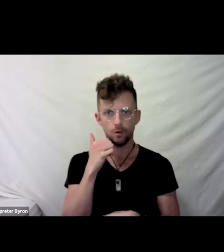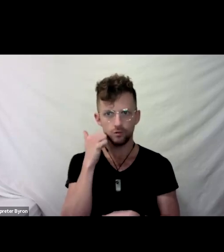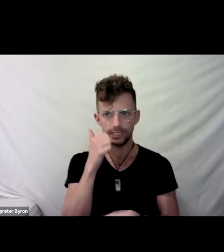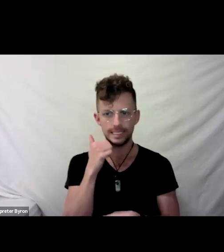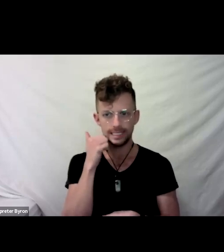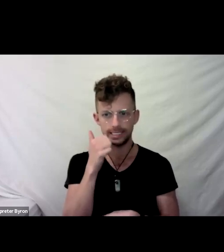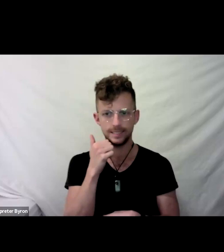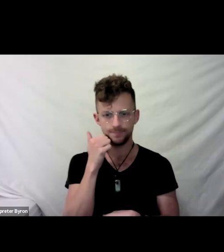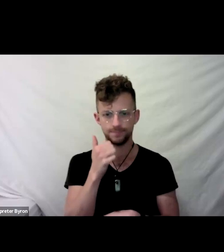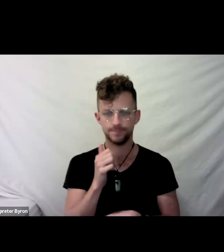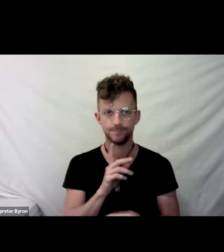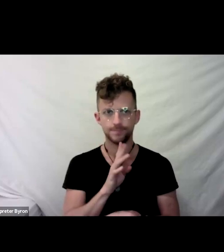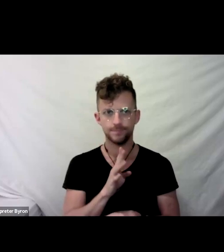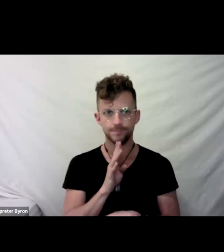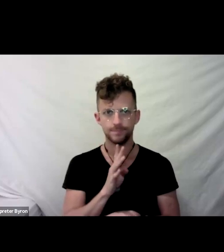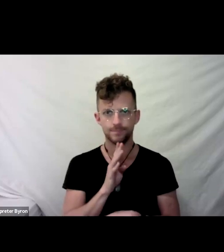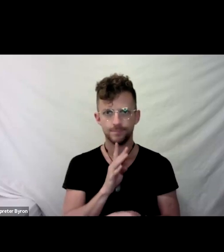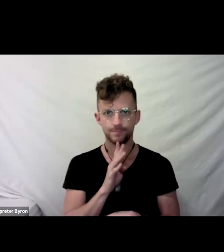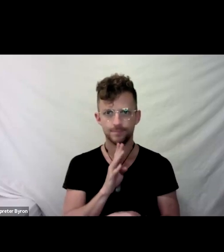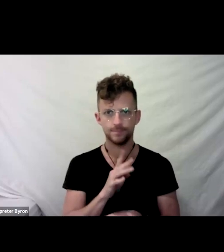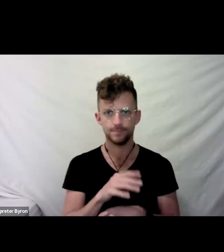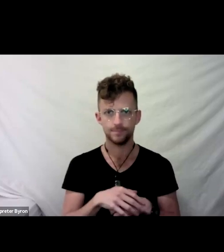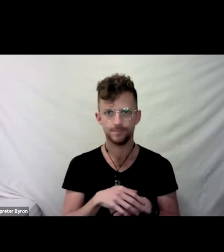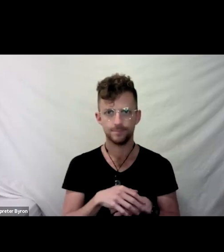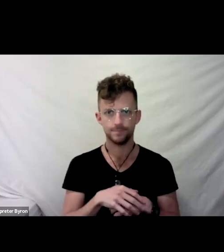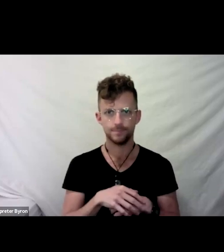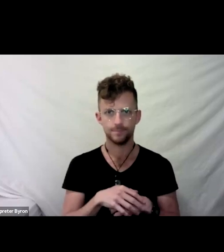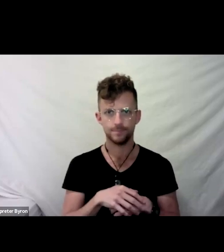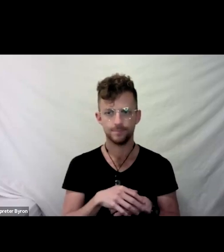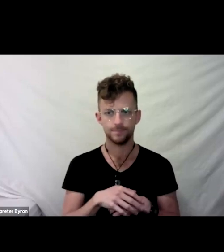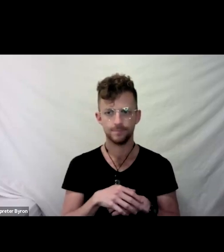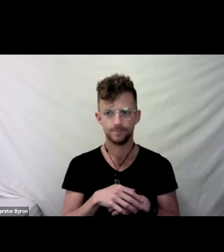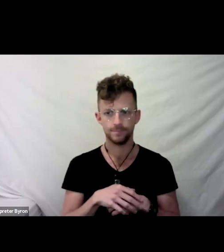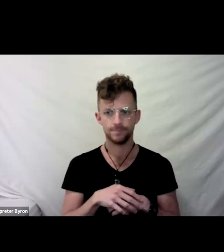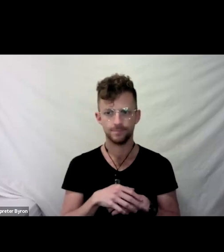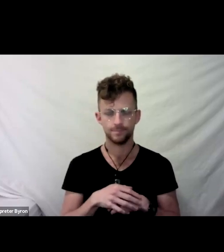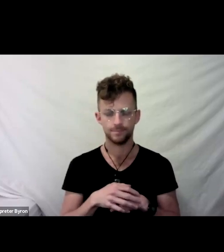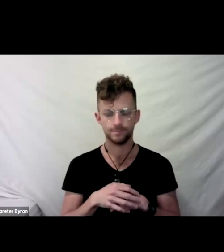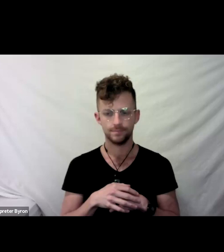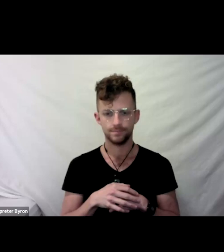Te whakaeatanga e. Tēnei te Kaupapa ka ea. Tēnei te wānanga ka ea.